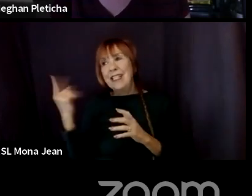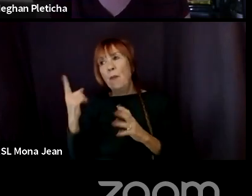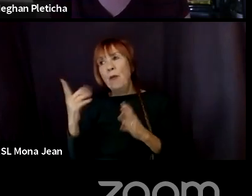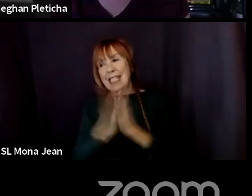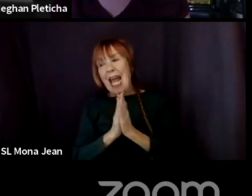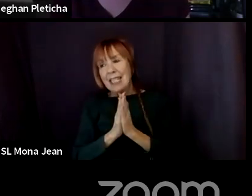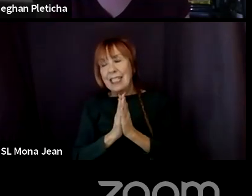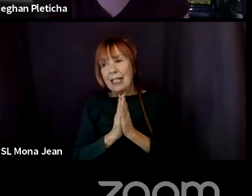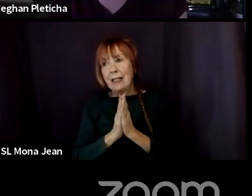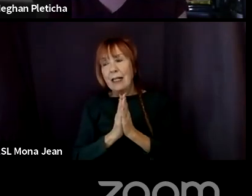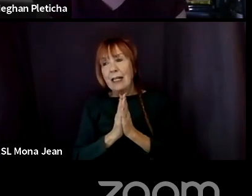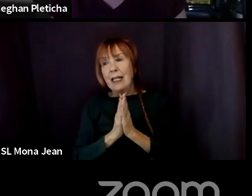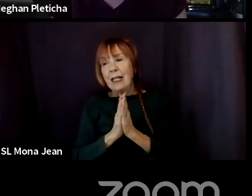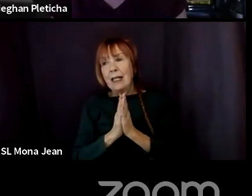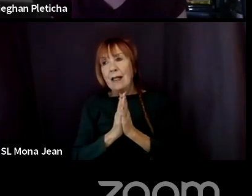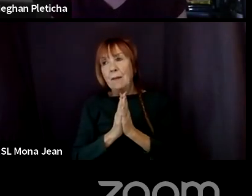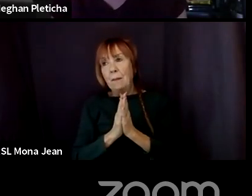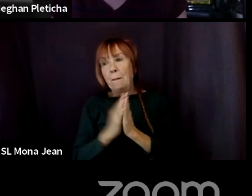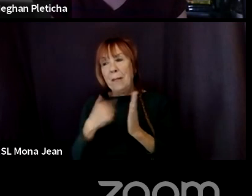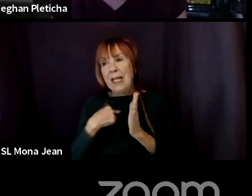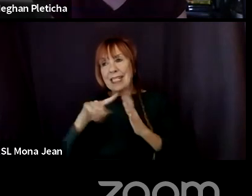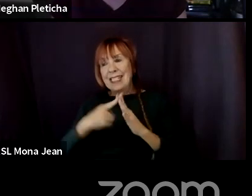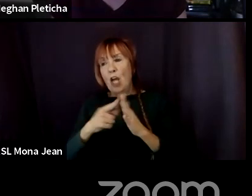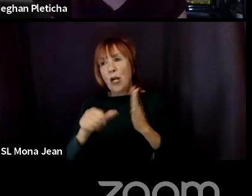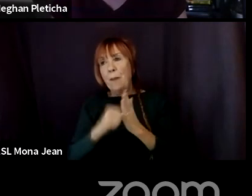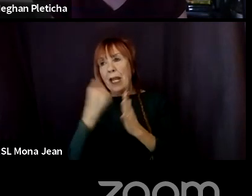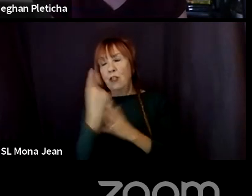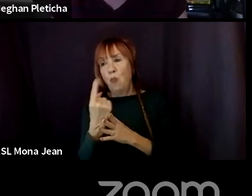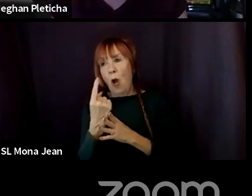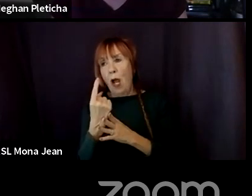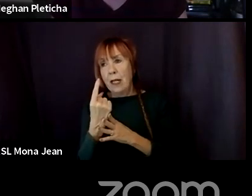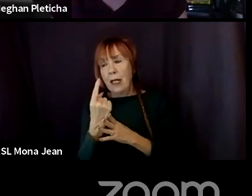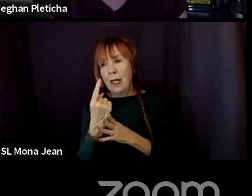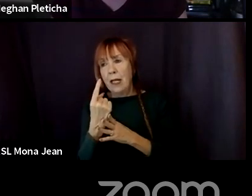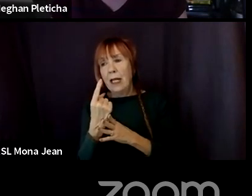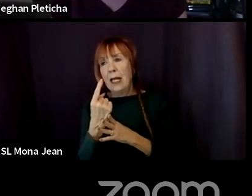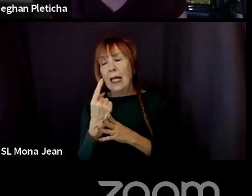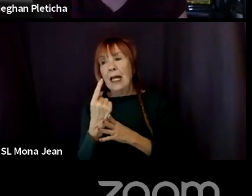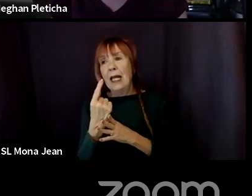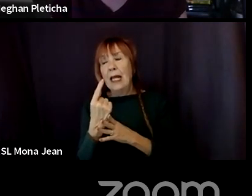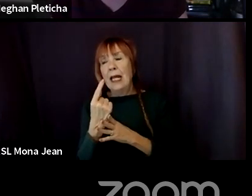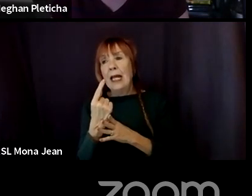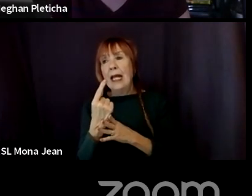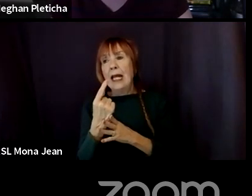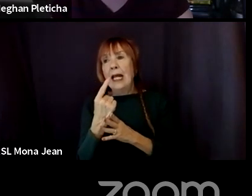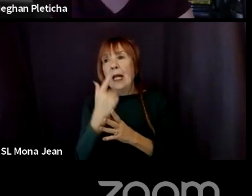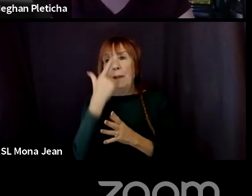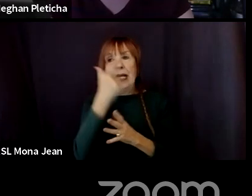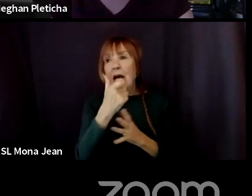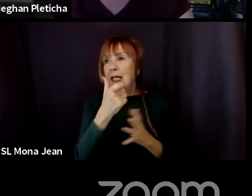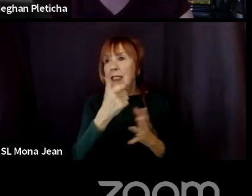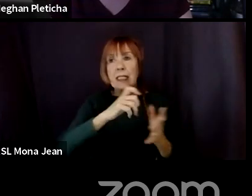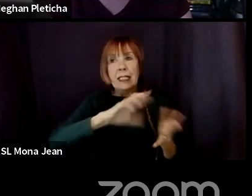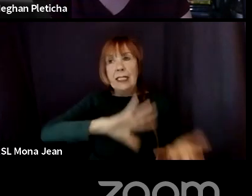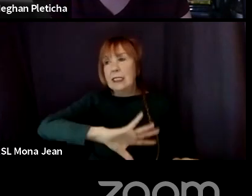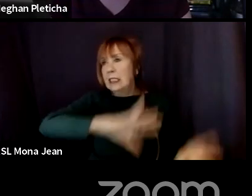because what I've made is completely not working or they asked me from page one because they don't like this thing.